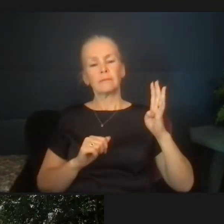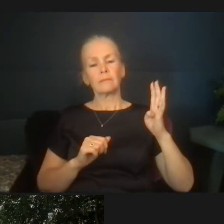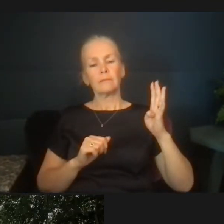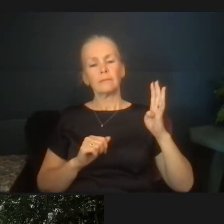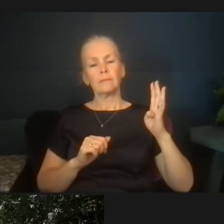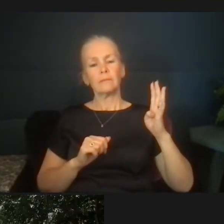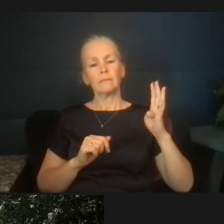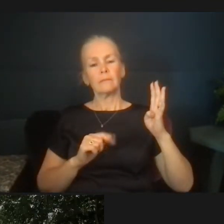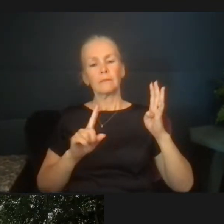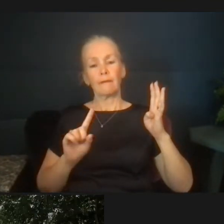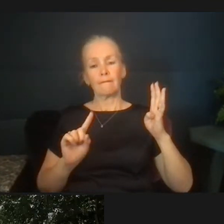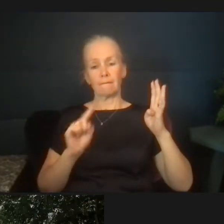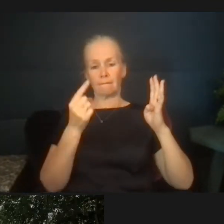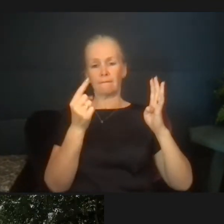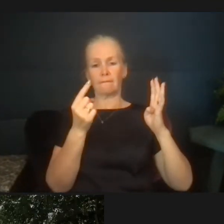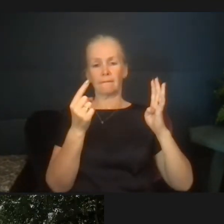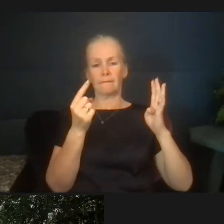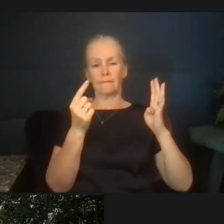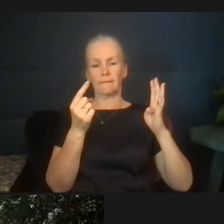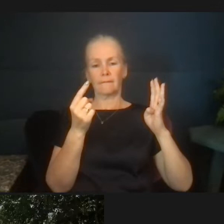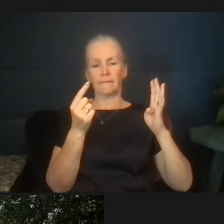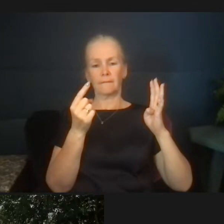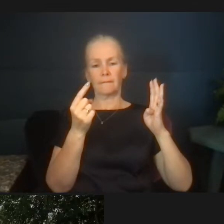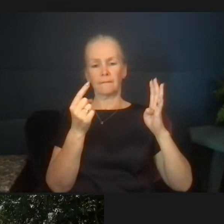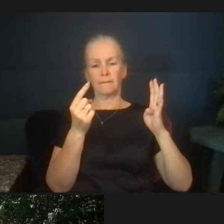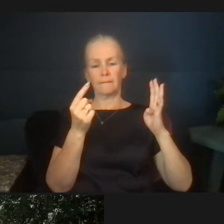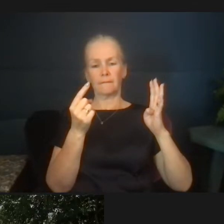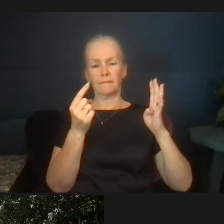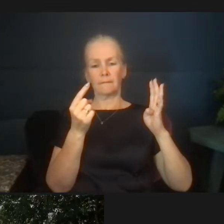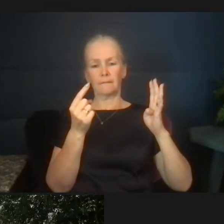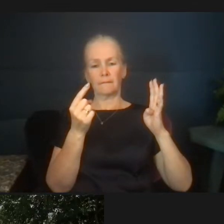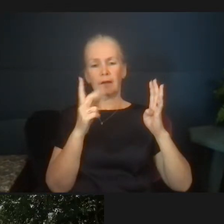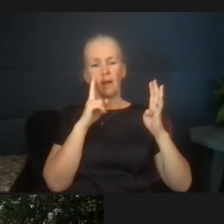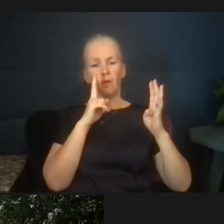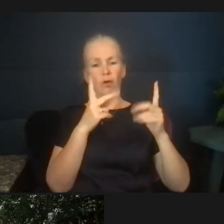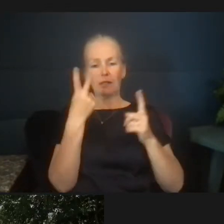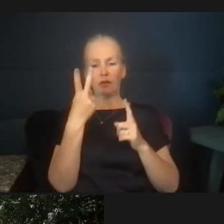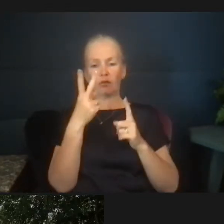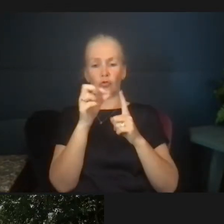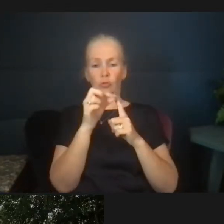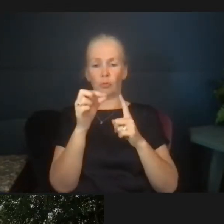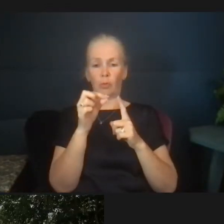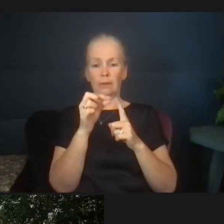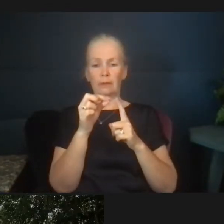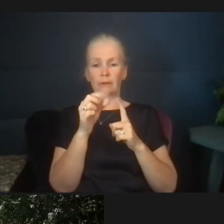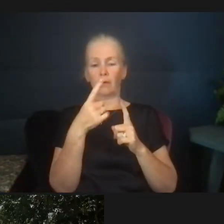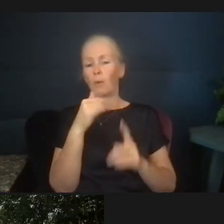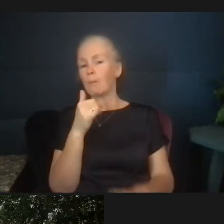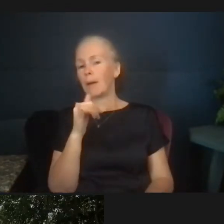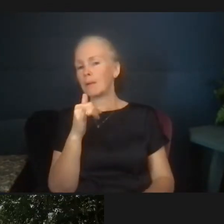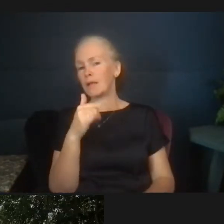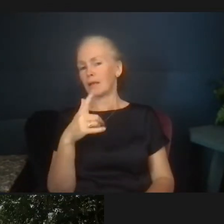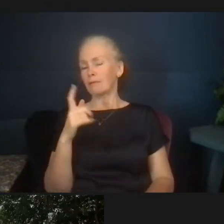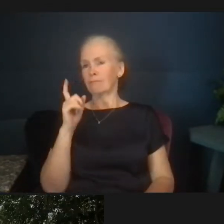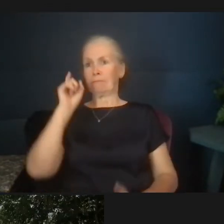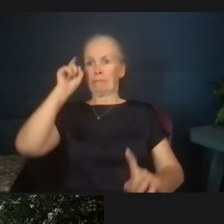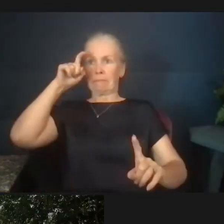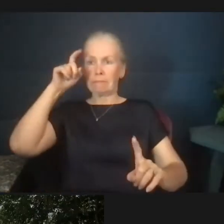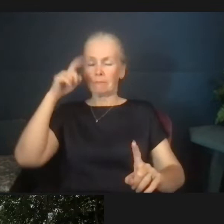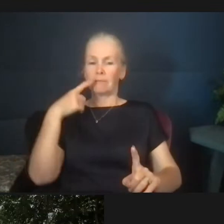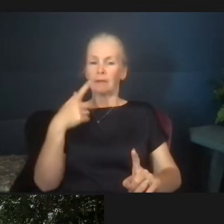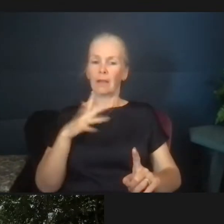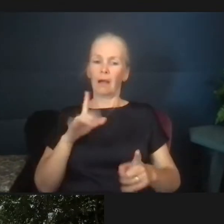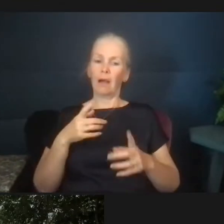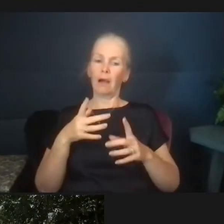So firstly, just looking at two points, or maybe provocations in a way that our profession as